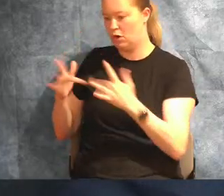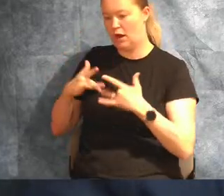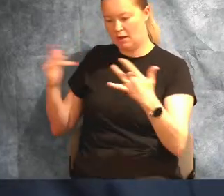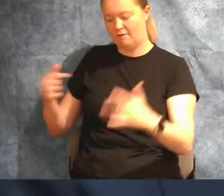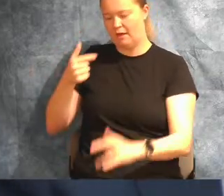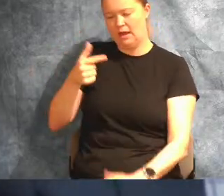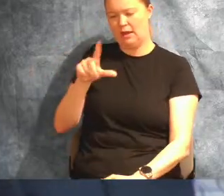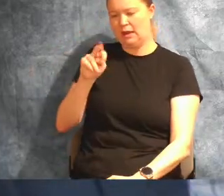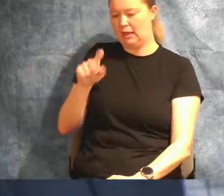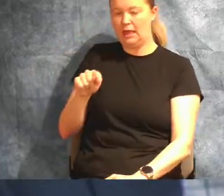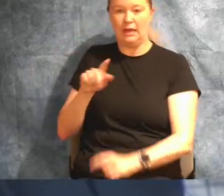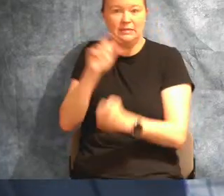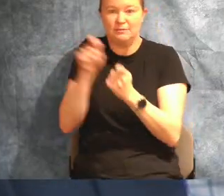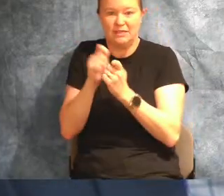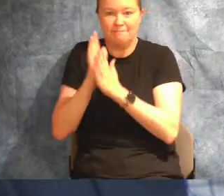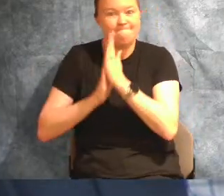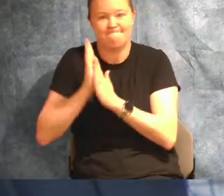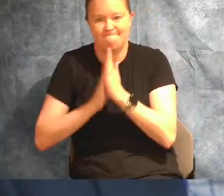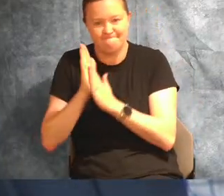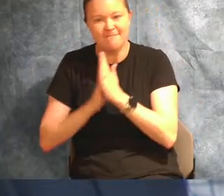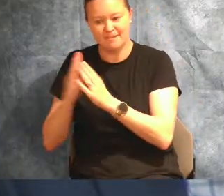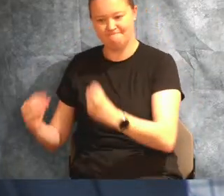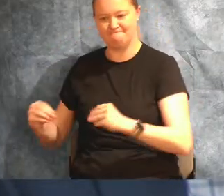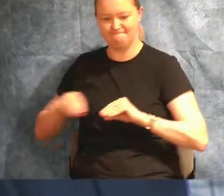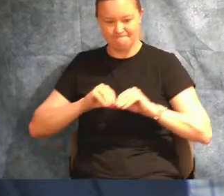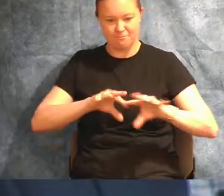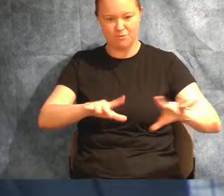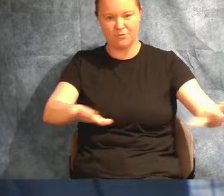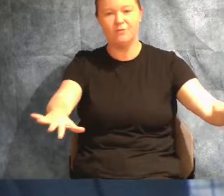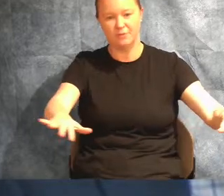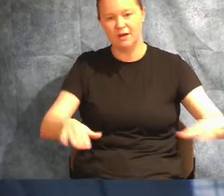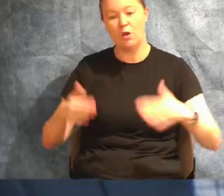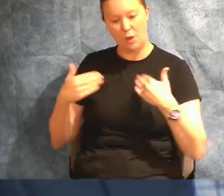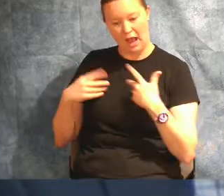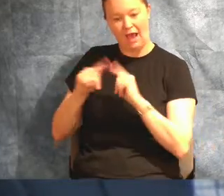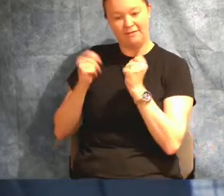enthusiasm that's rather contagious and so he had his team there. We had lots of veterans in